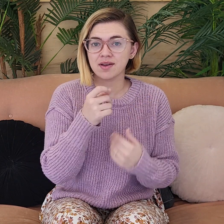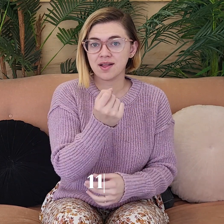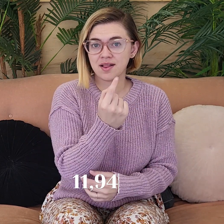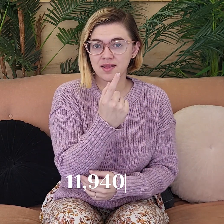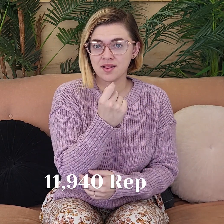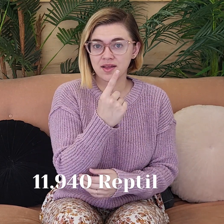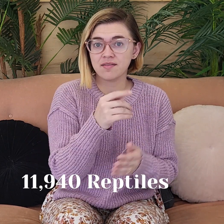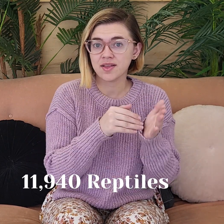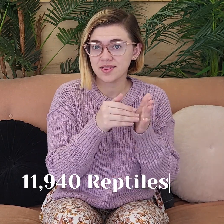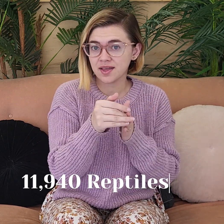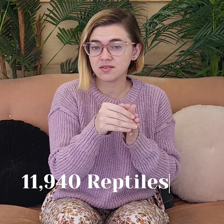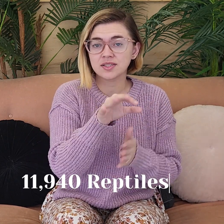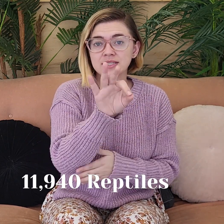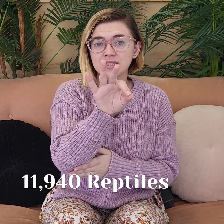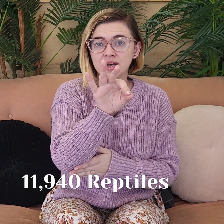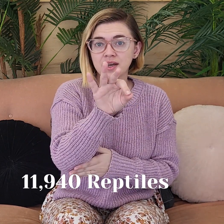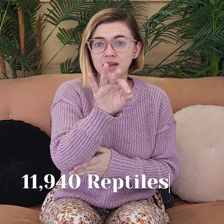We also have about